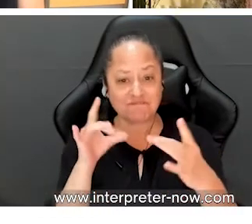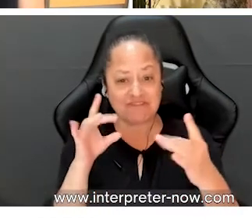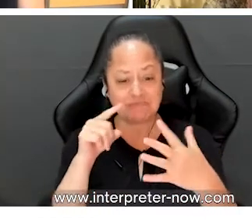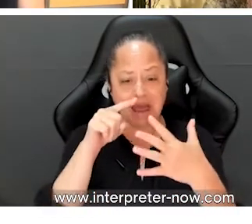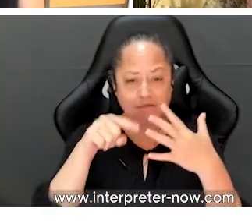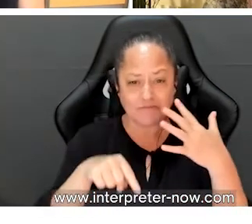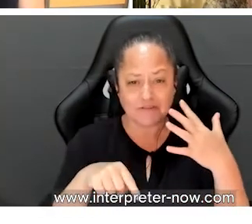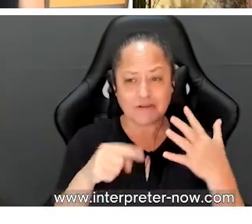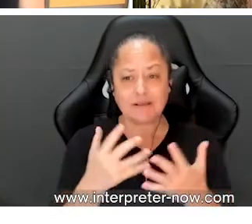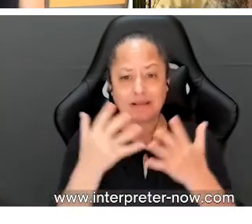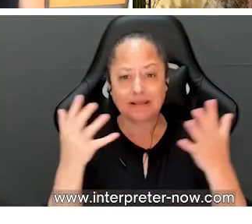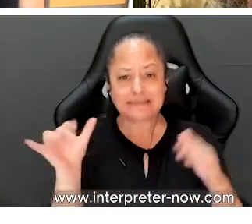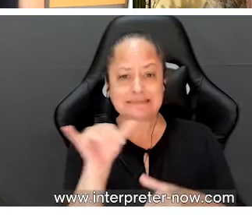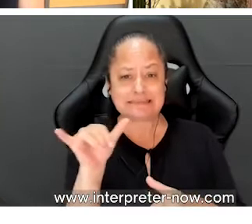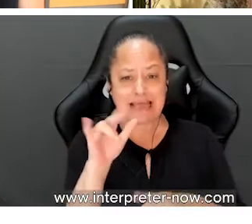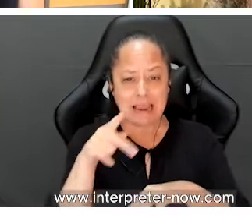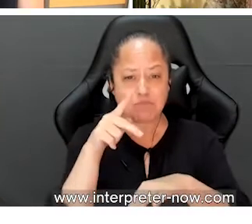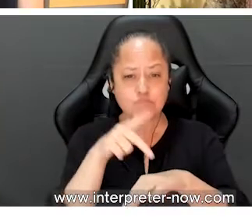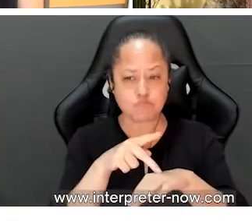A lot of these same principles apply to religious identity.